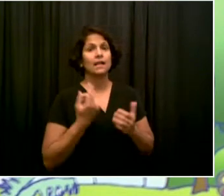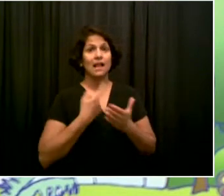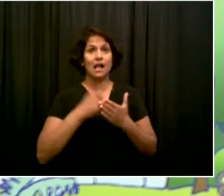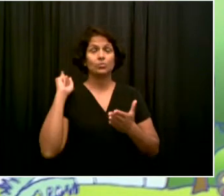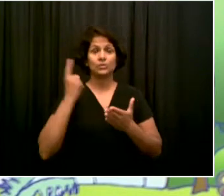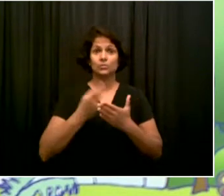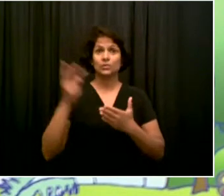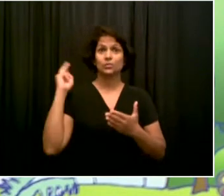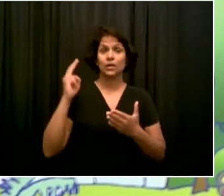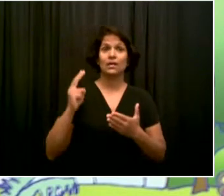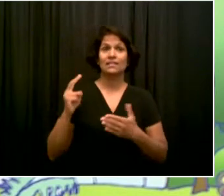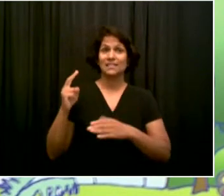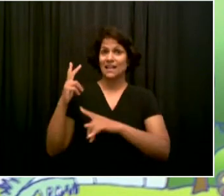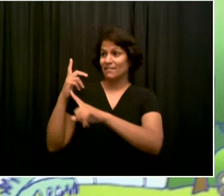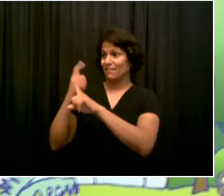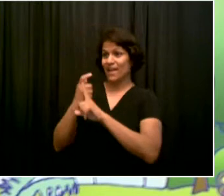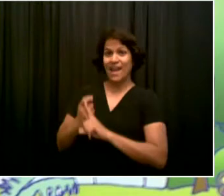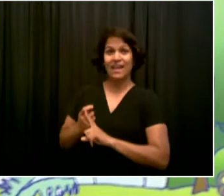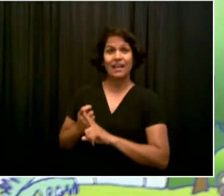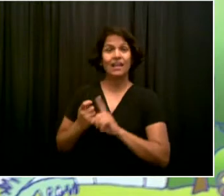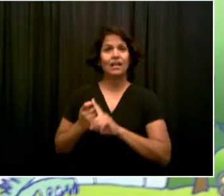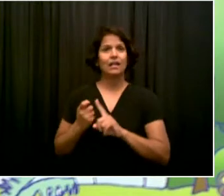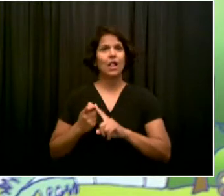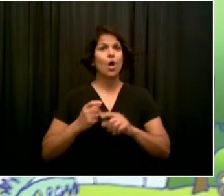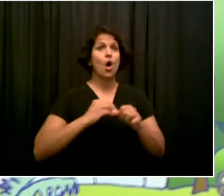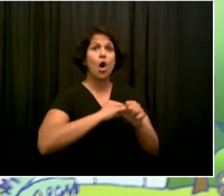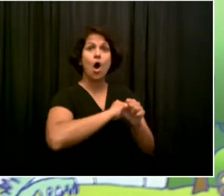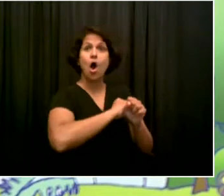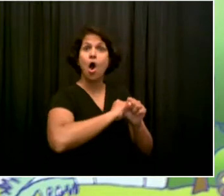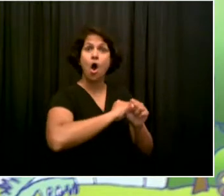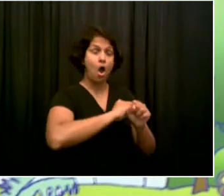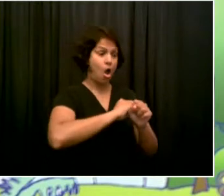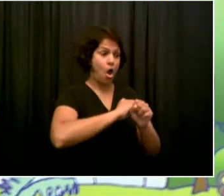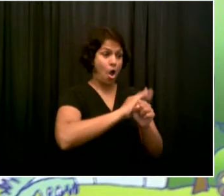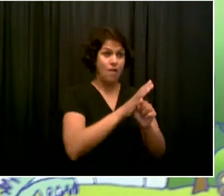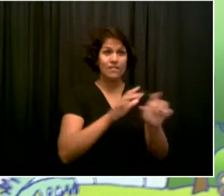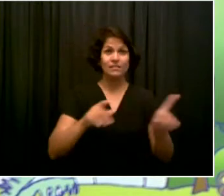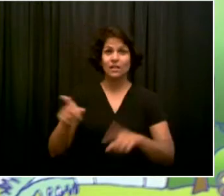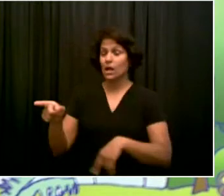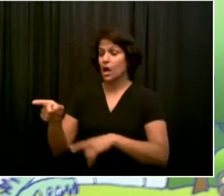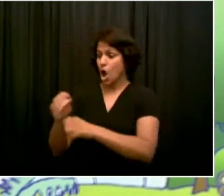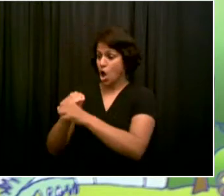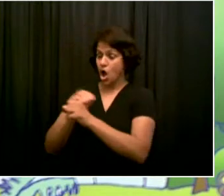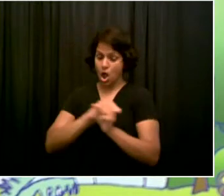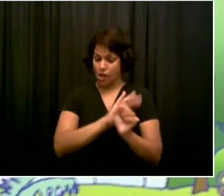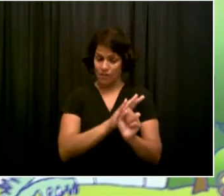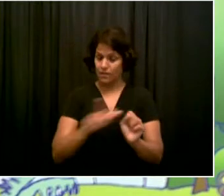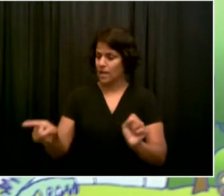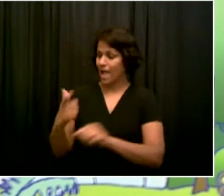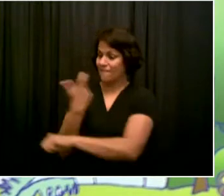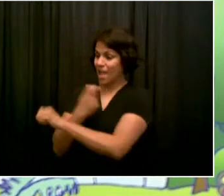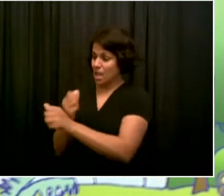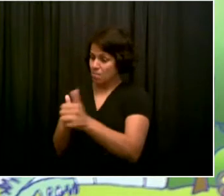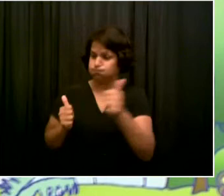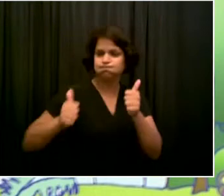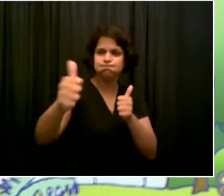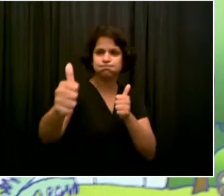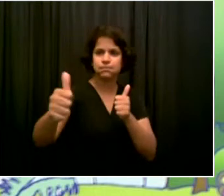I DO NOT EXPECT